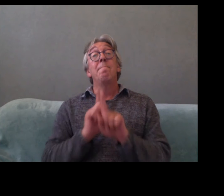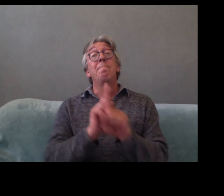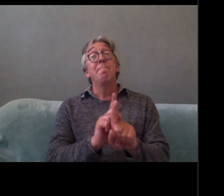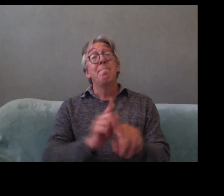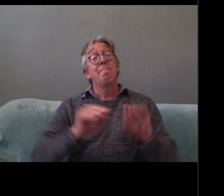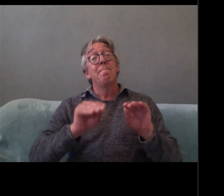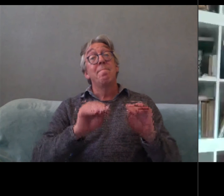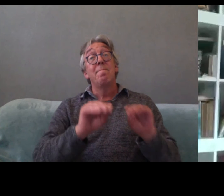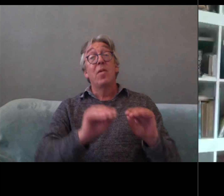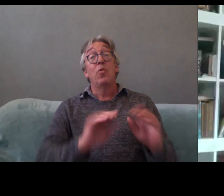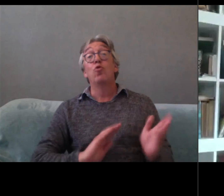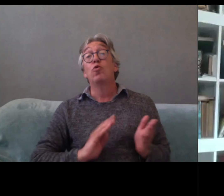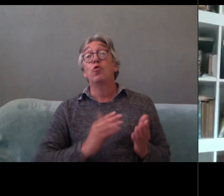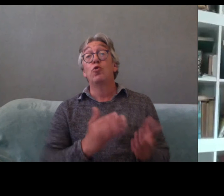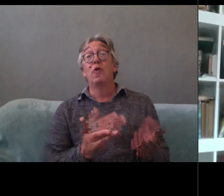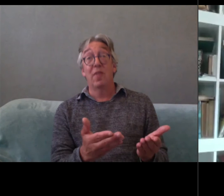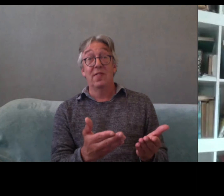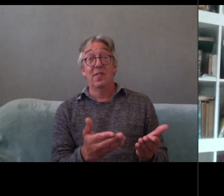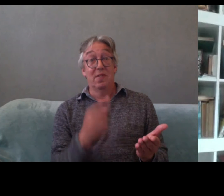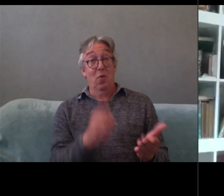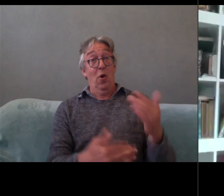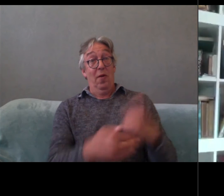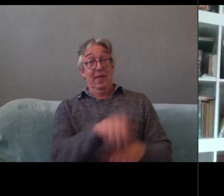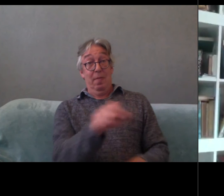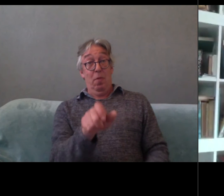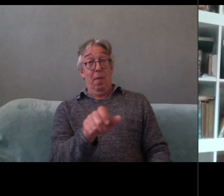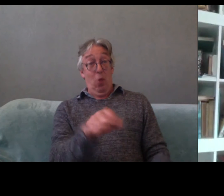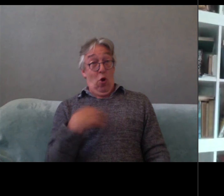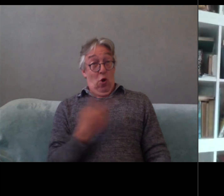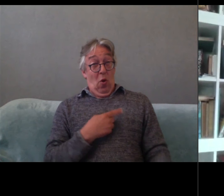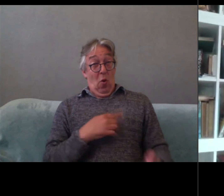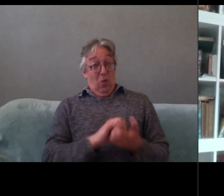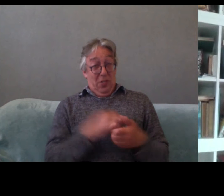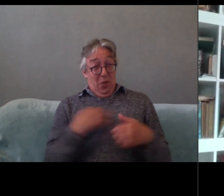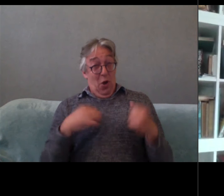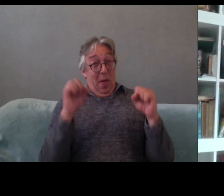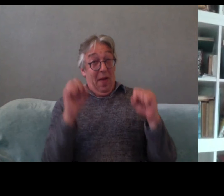It could be possible to do it by phone or by virtual meetings.